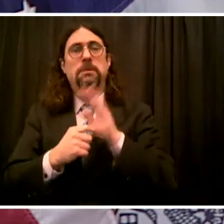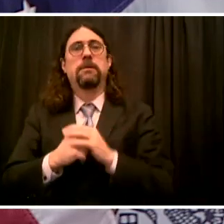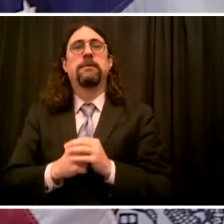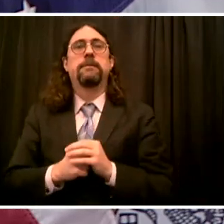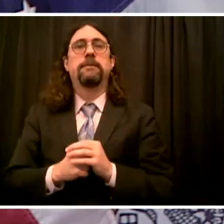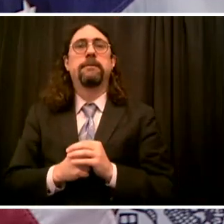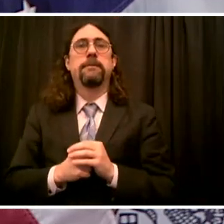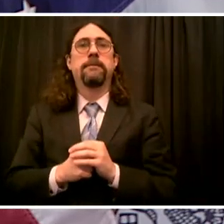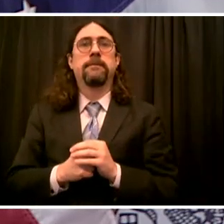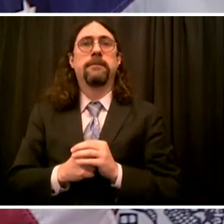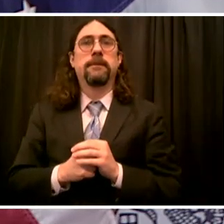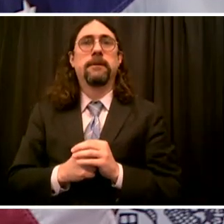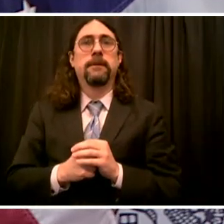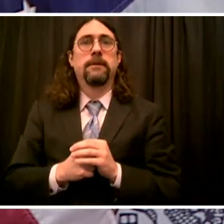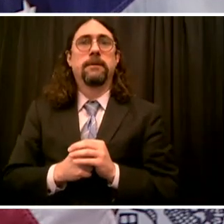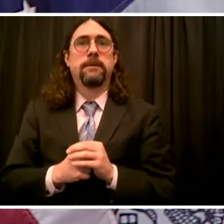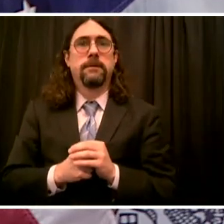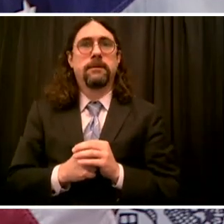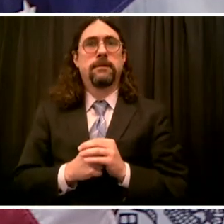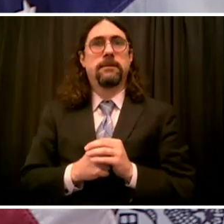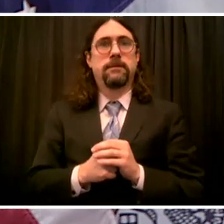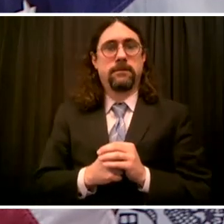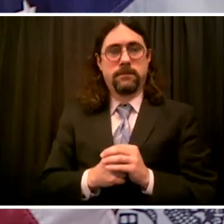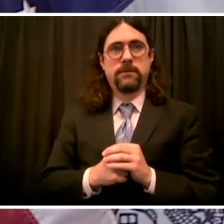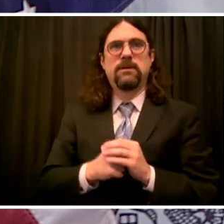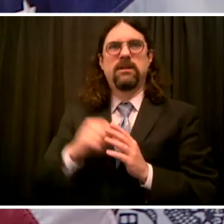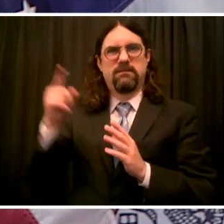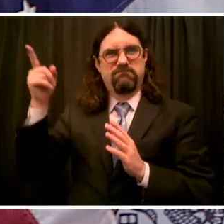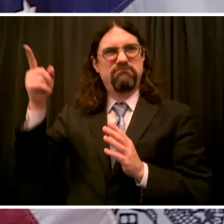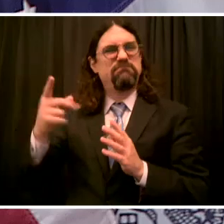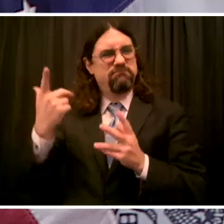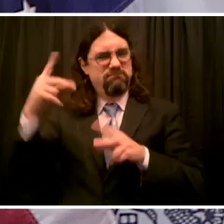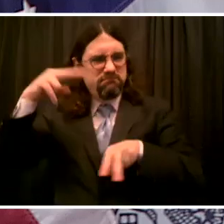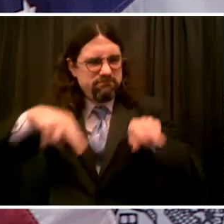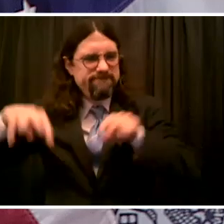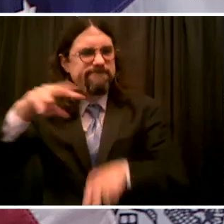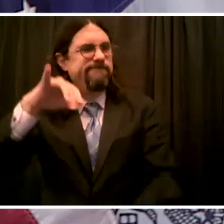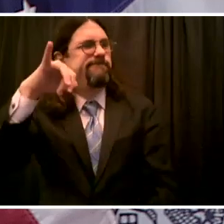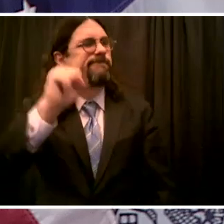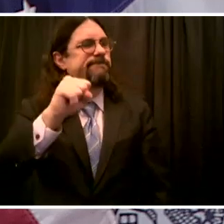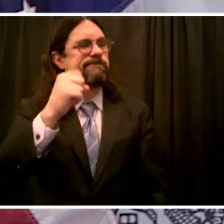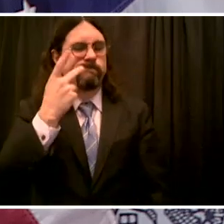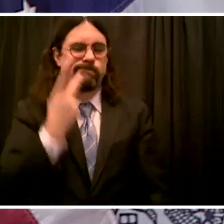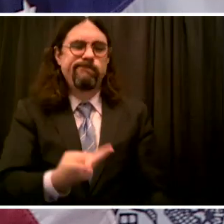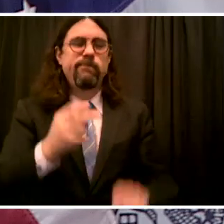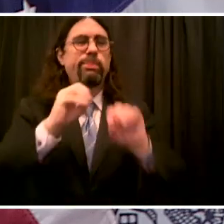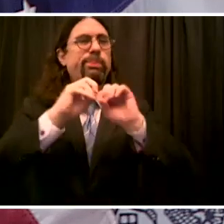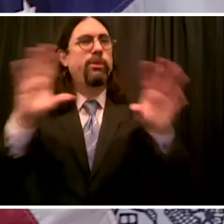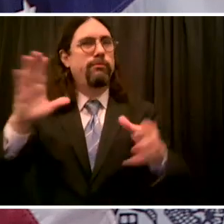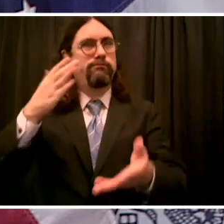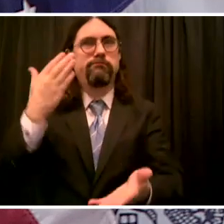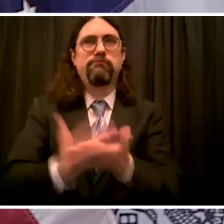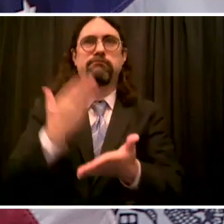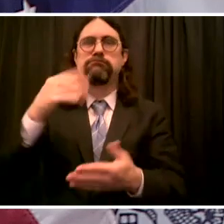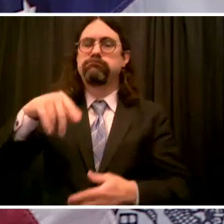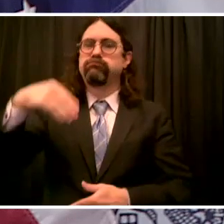THAT HAVE COME UP SO CLEARLY. AND THE UNPRECEDENTED ECONOMIC CHLLAEGEN T ATHE SE TIME.